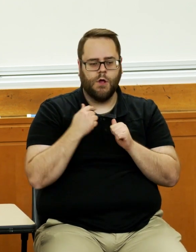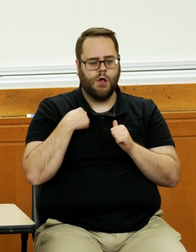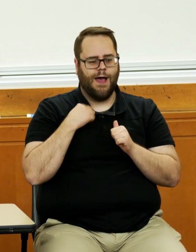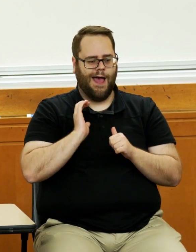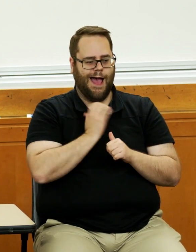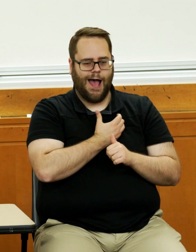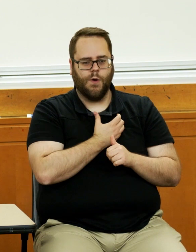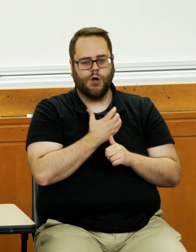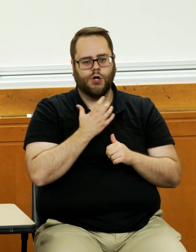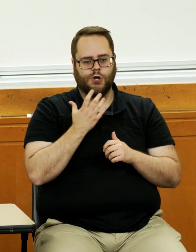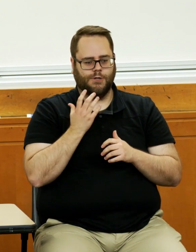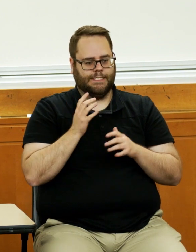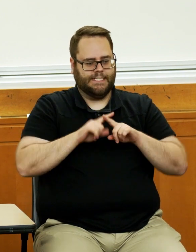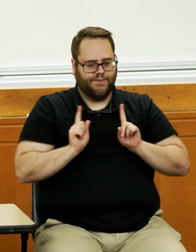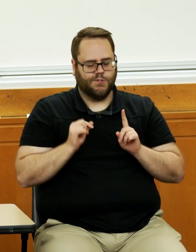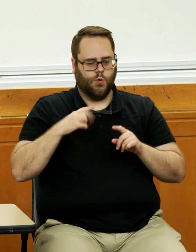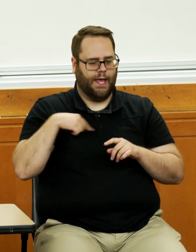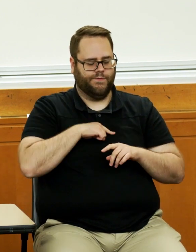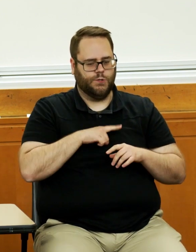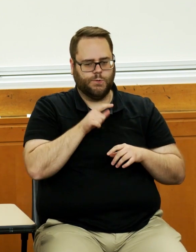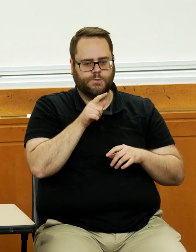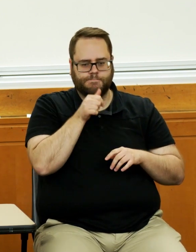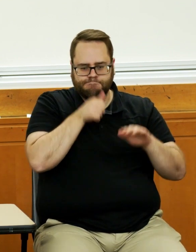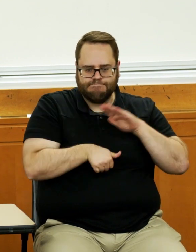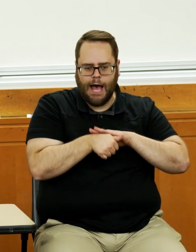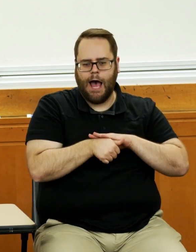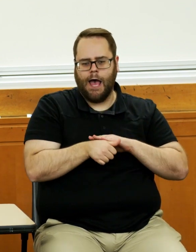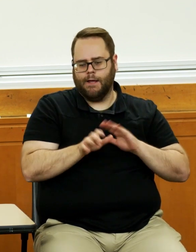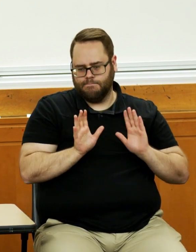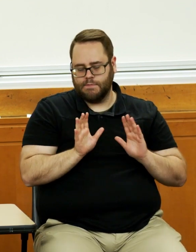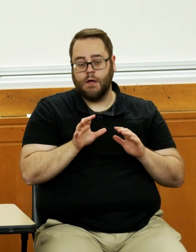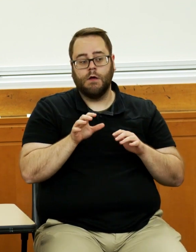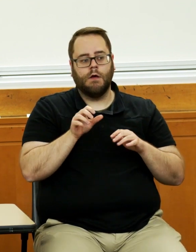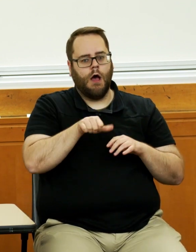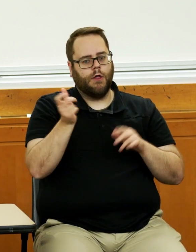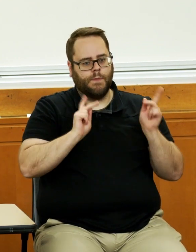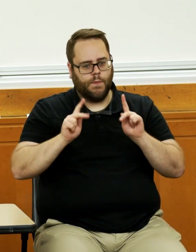otherwise hide our differences. They also leave out people with a range of disabilities who may